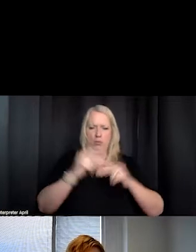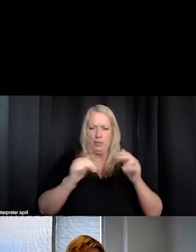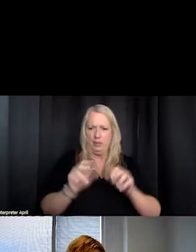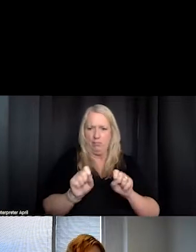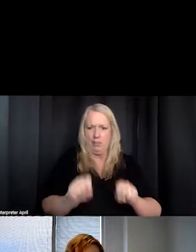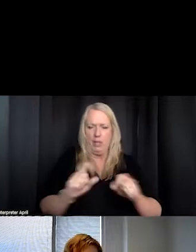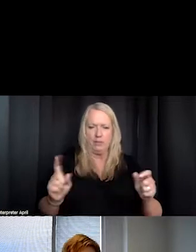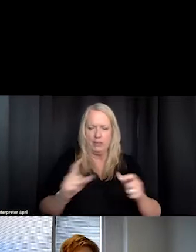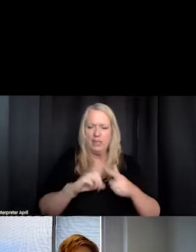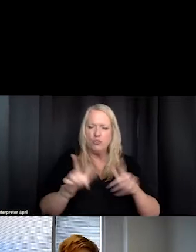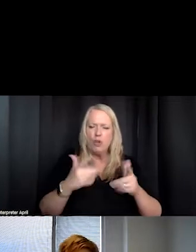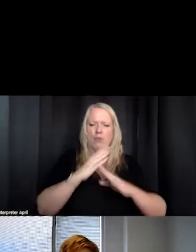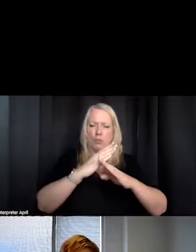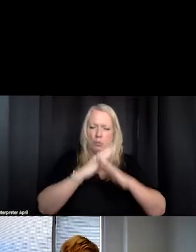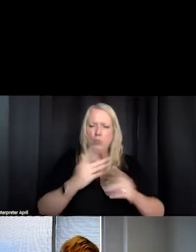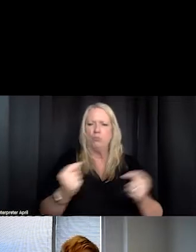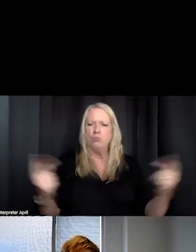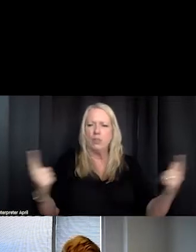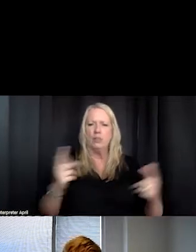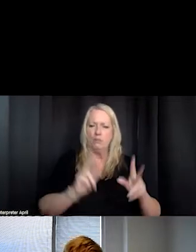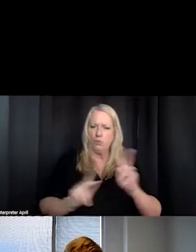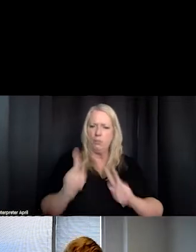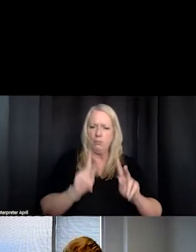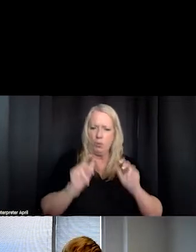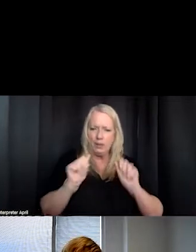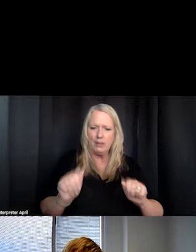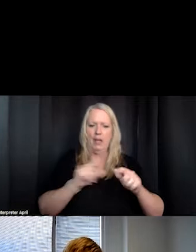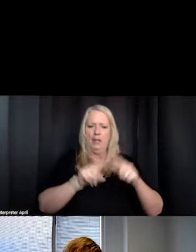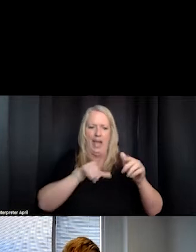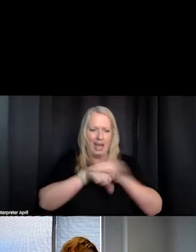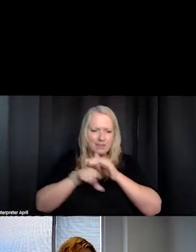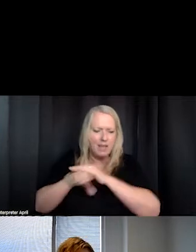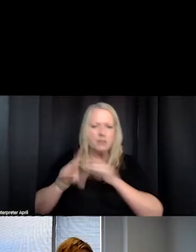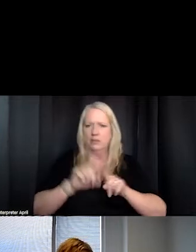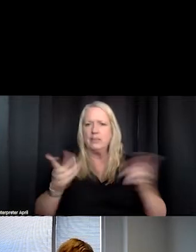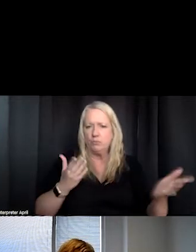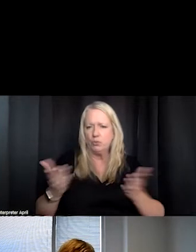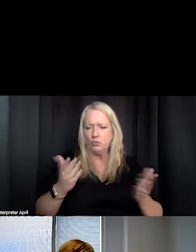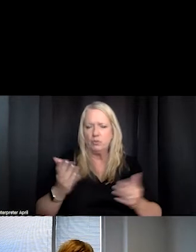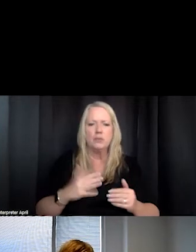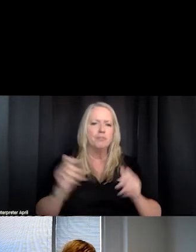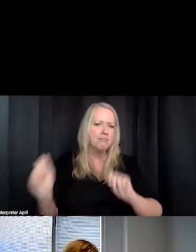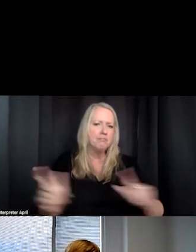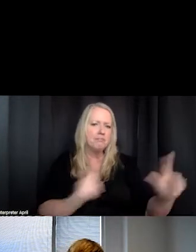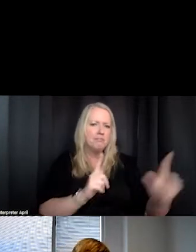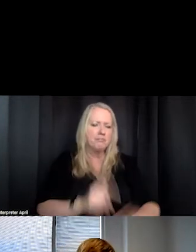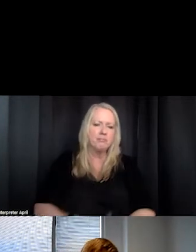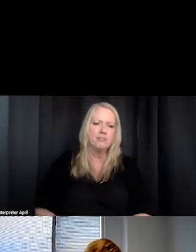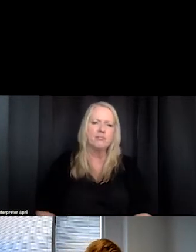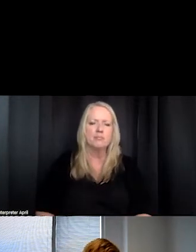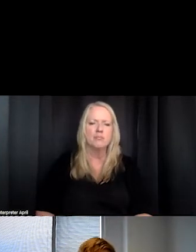REMOVING, RESTRICTIONS SO FOLKS CAN, CAN, ABG SO THOSE SERVICES. NEXT SLIDE? ALL RIGHT.